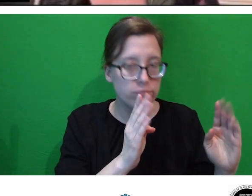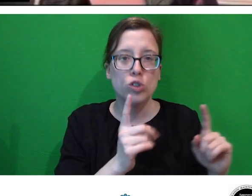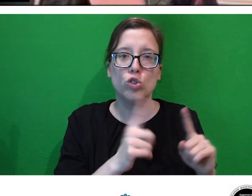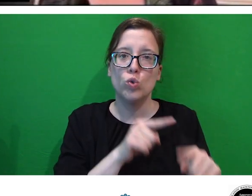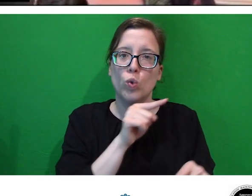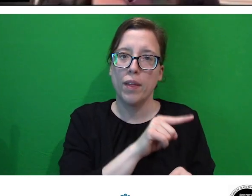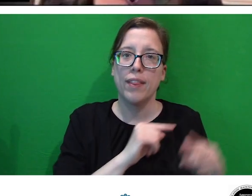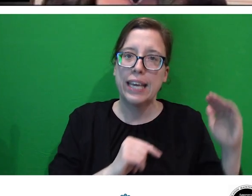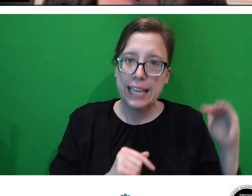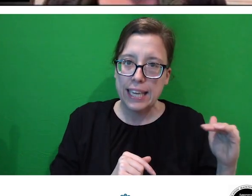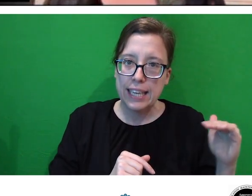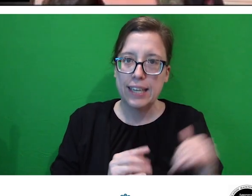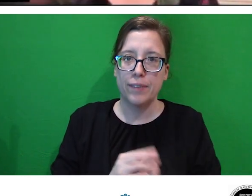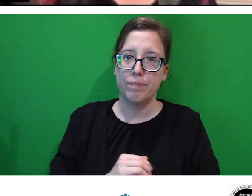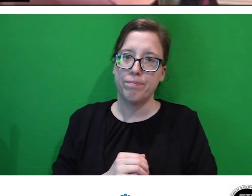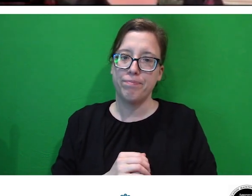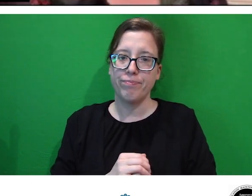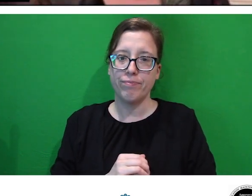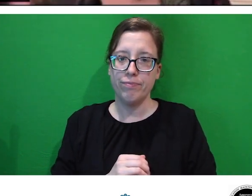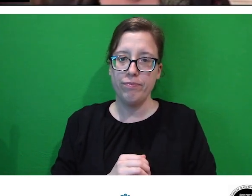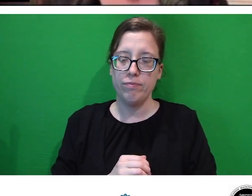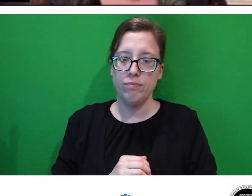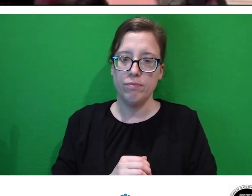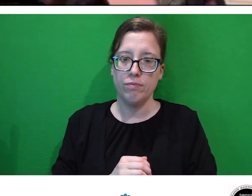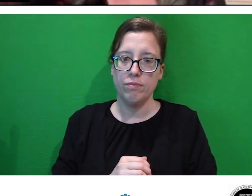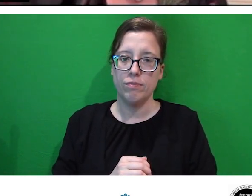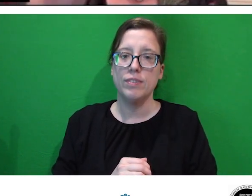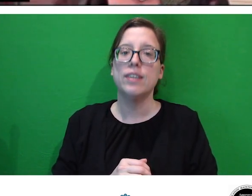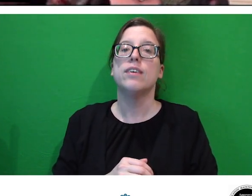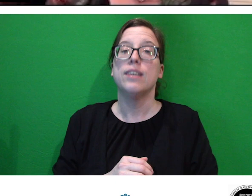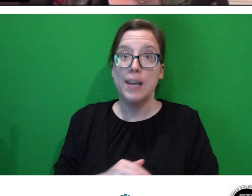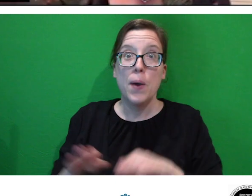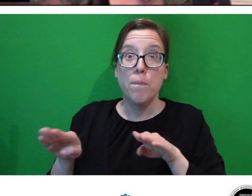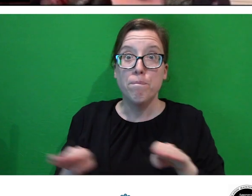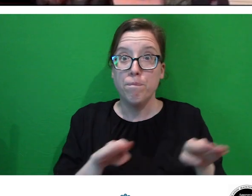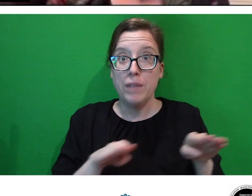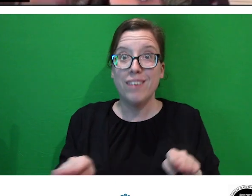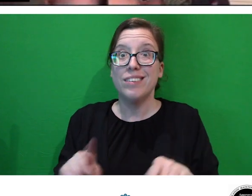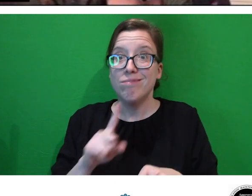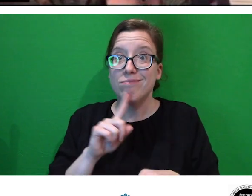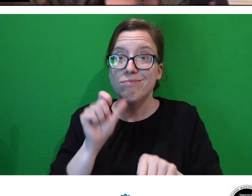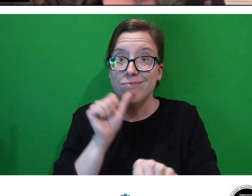Do you want Mary to feed you?" Whatever the possibilities, you have to be attuned